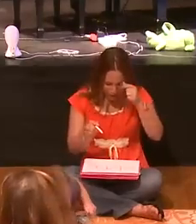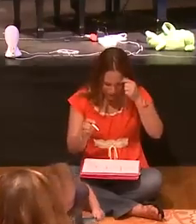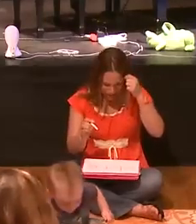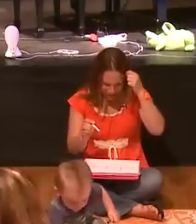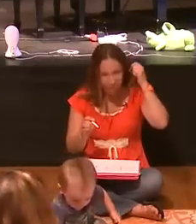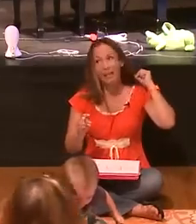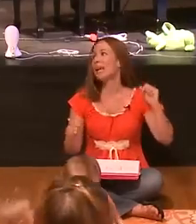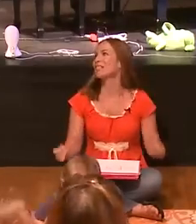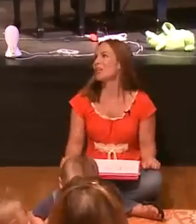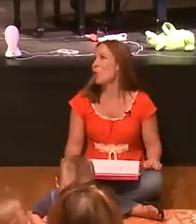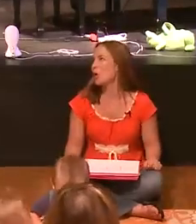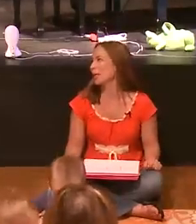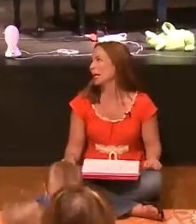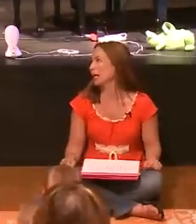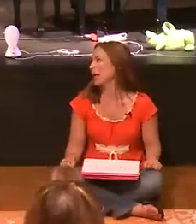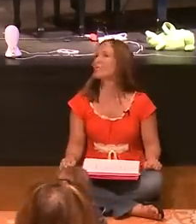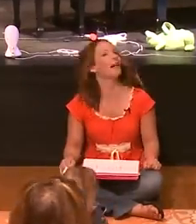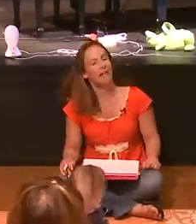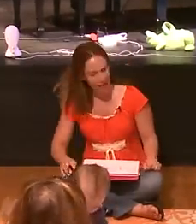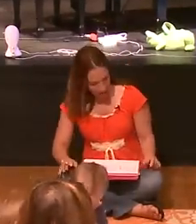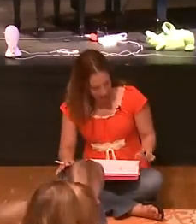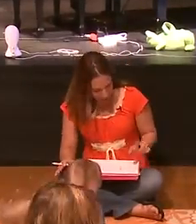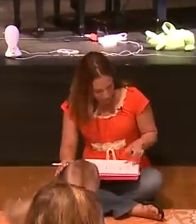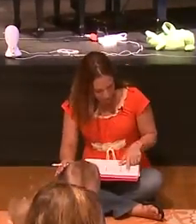It's a little warm in here. I don't know.